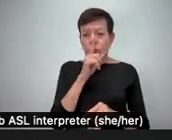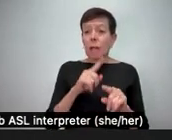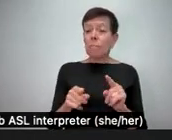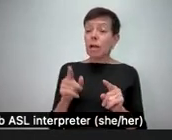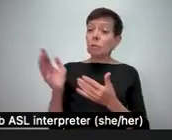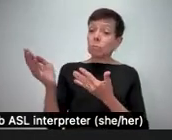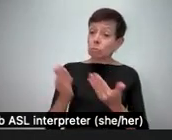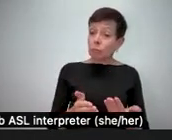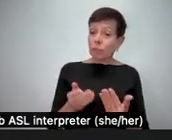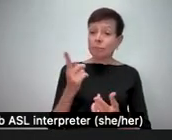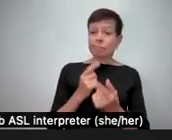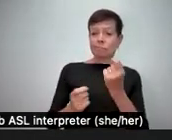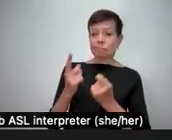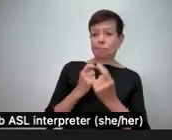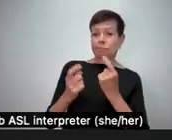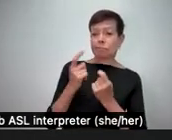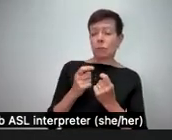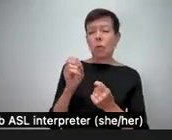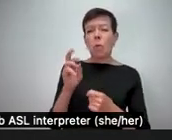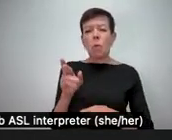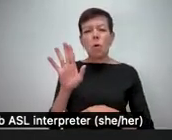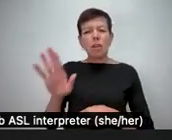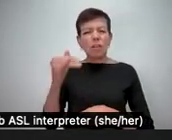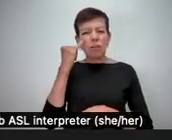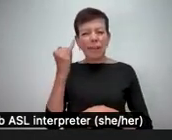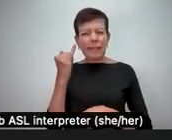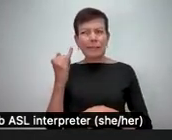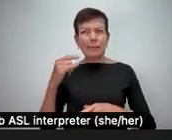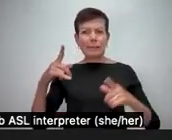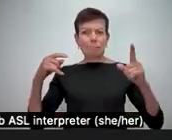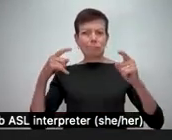if you have a more complicated idea, or if you're concerned about eligibility and you